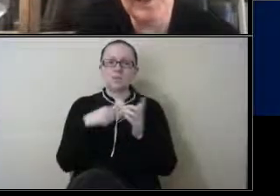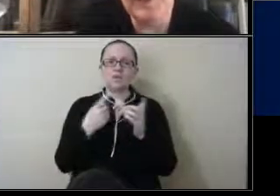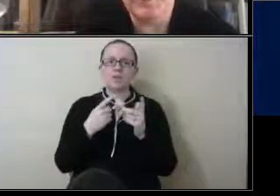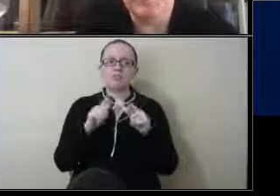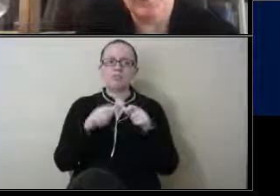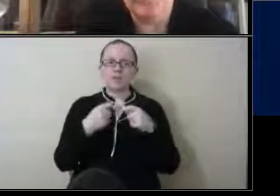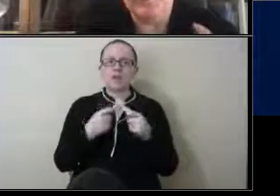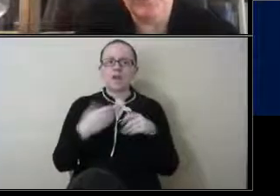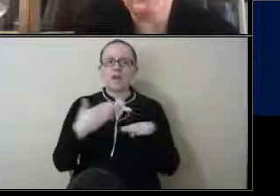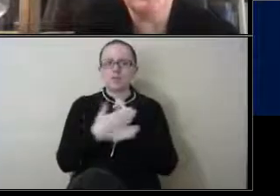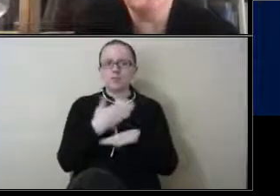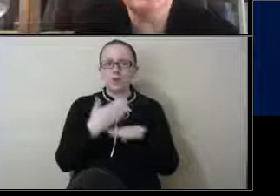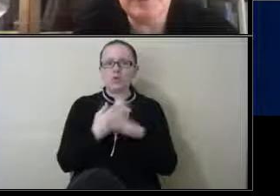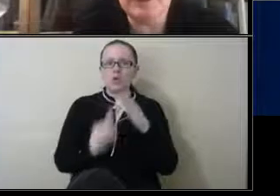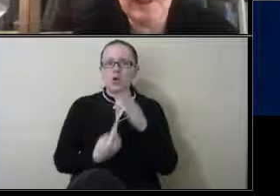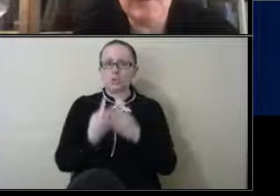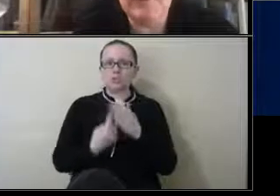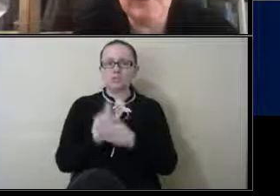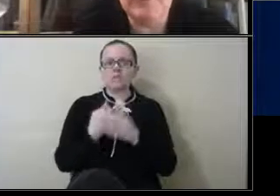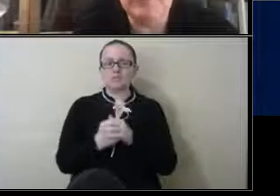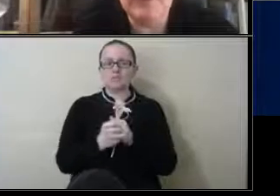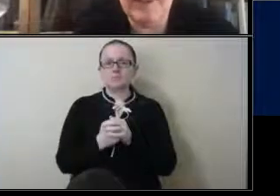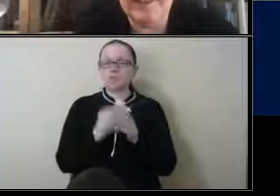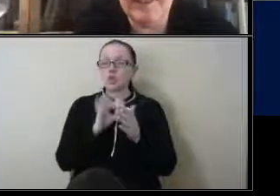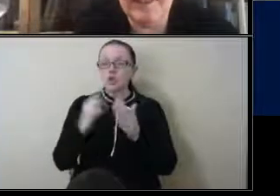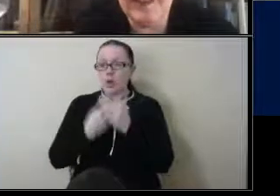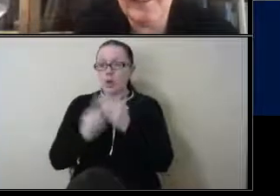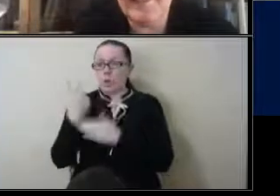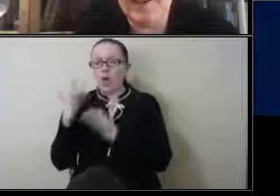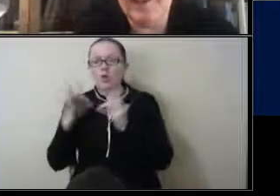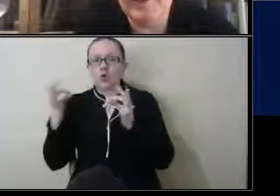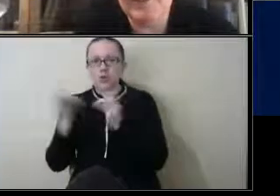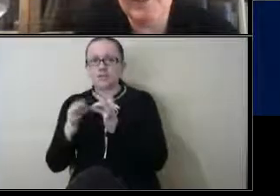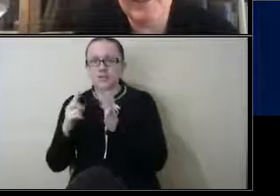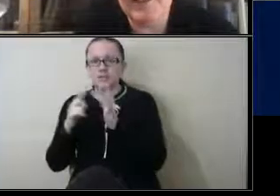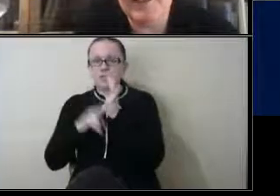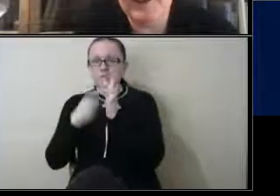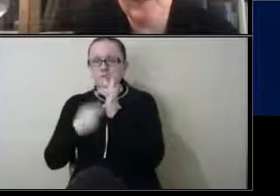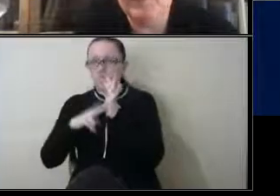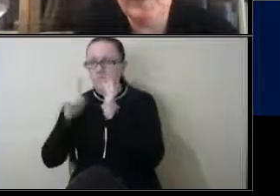just with the organization you interned with but further afield and as you say a number of um